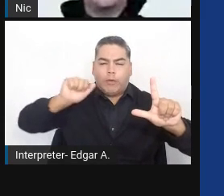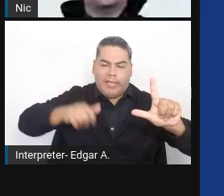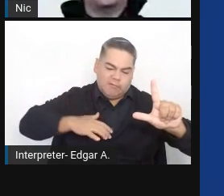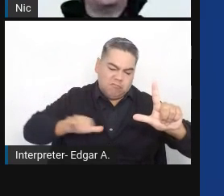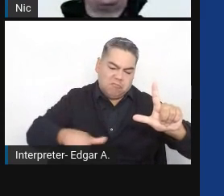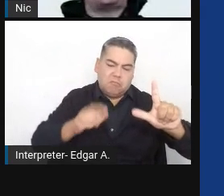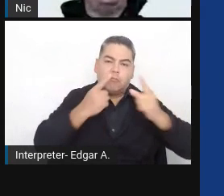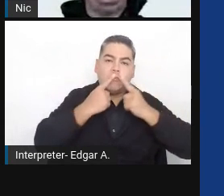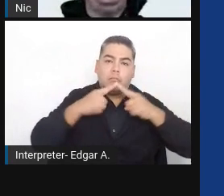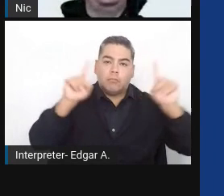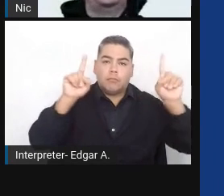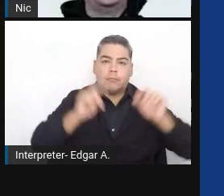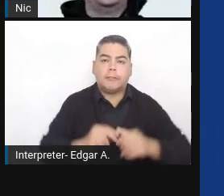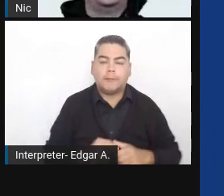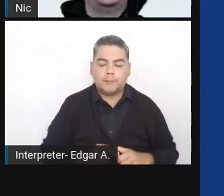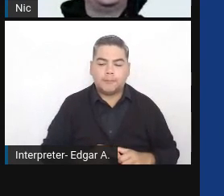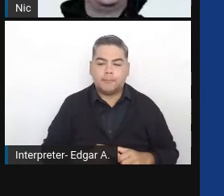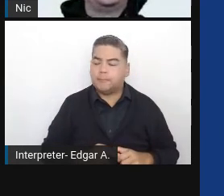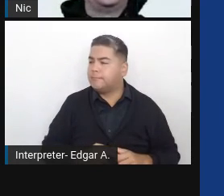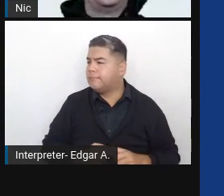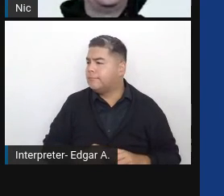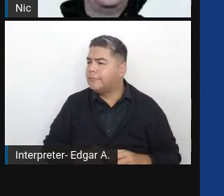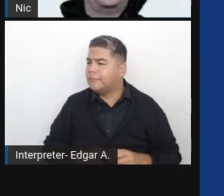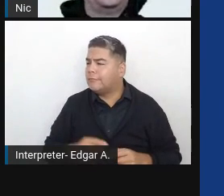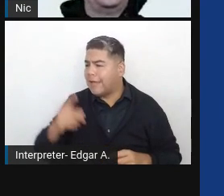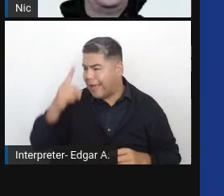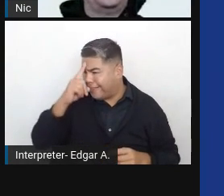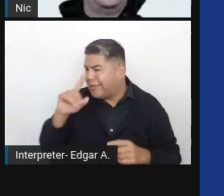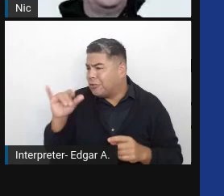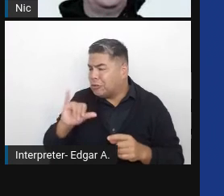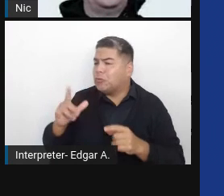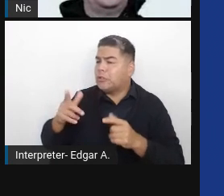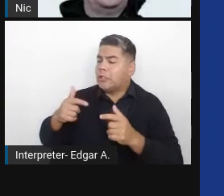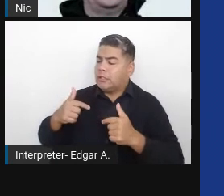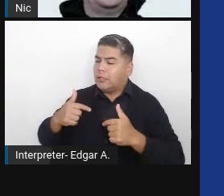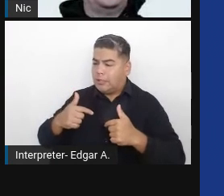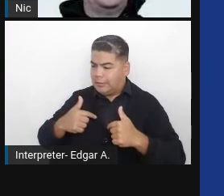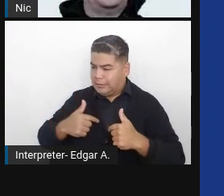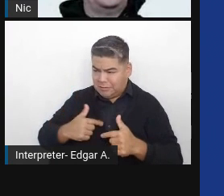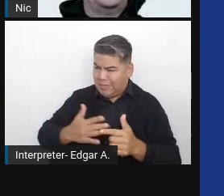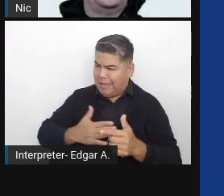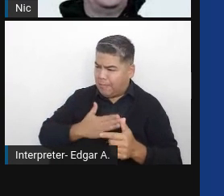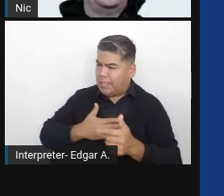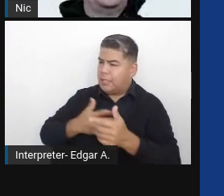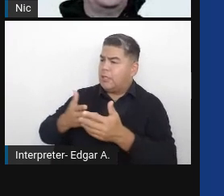I think to just generally engaging and probably being willing to speak up even if you don't know everything